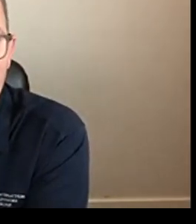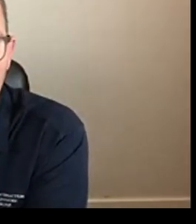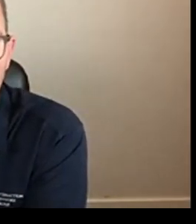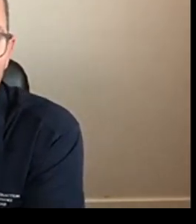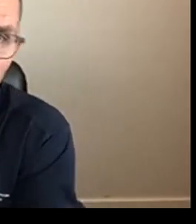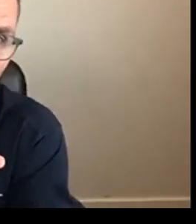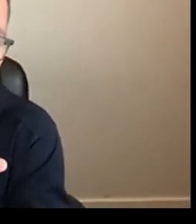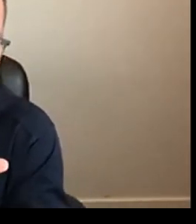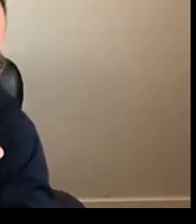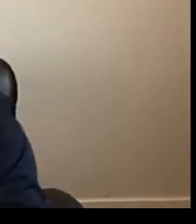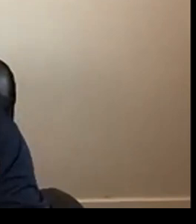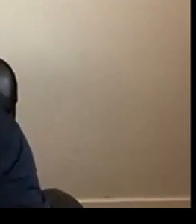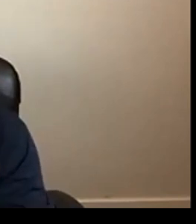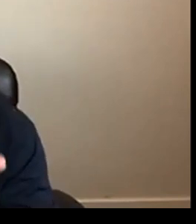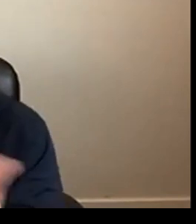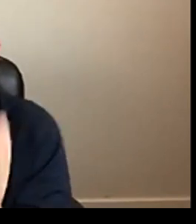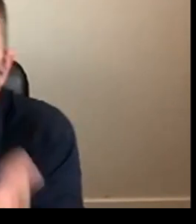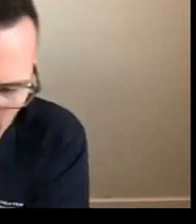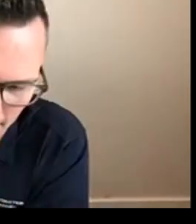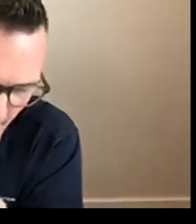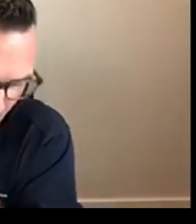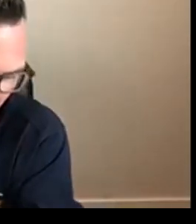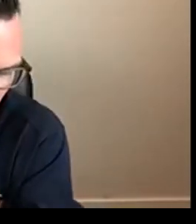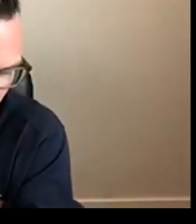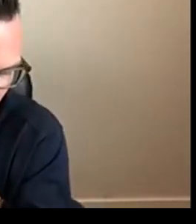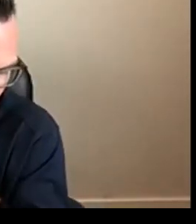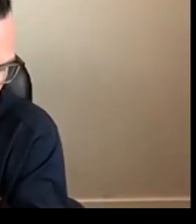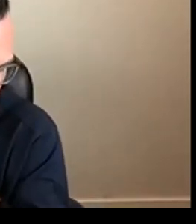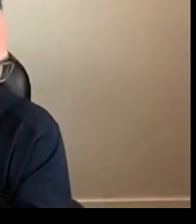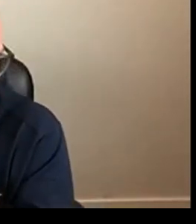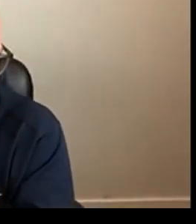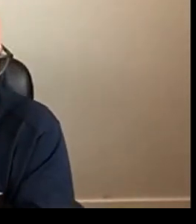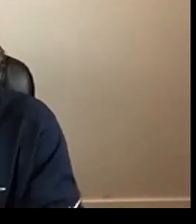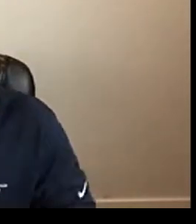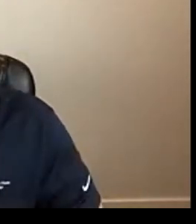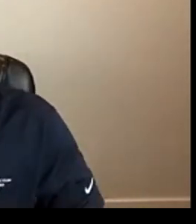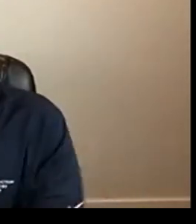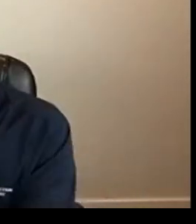still here for the last I did not know I was last till I read the read the agenda so I'm